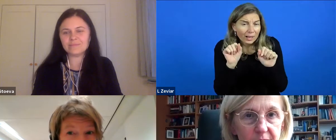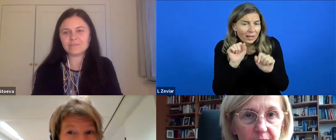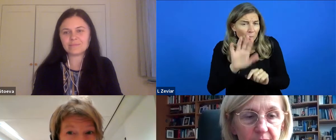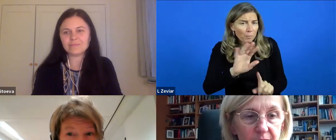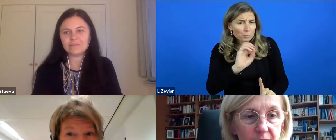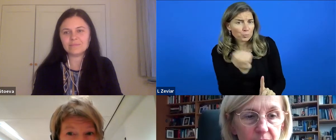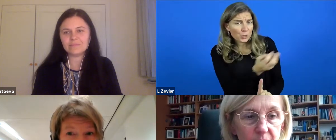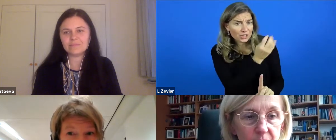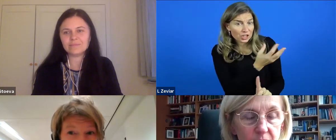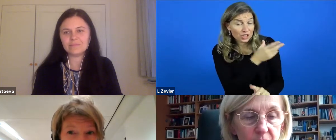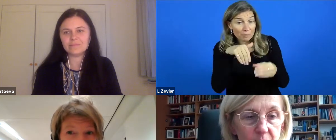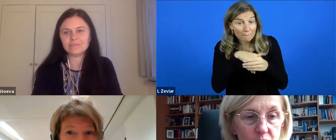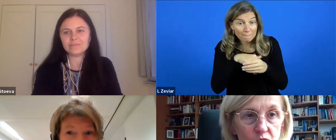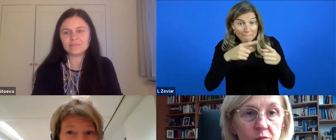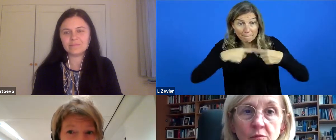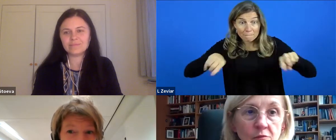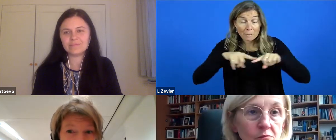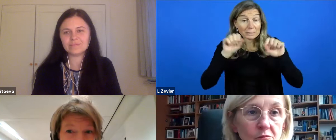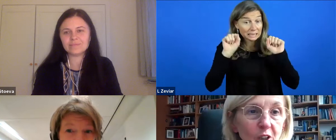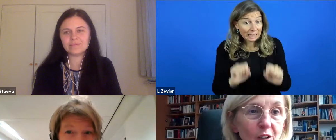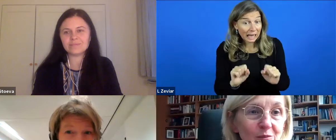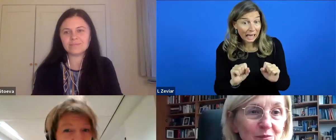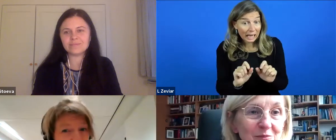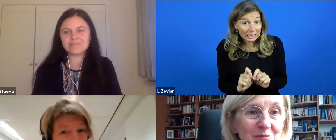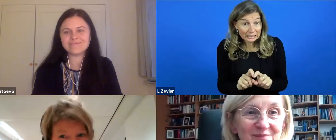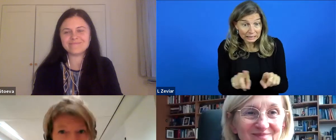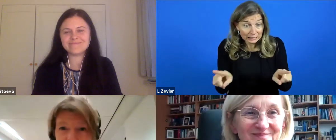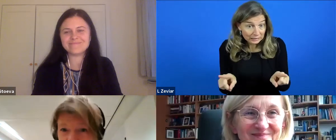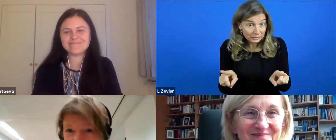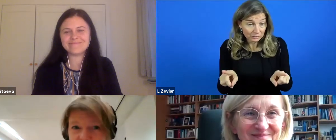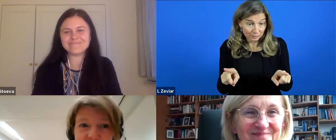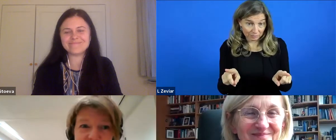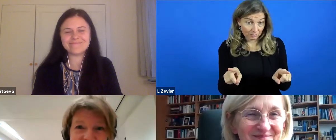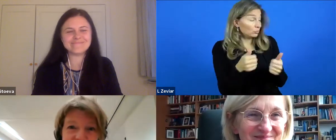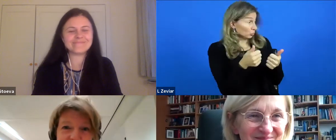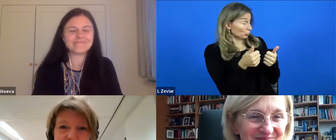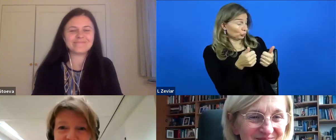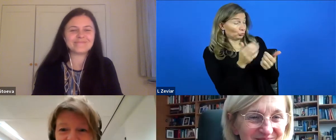with our members in our members' area? Yes? Alright. Excellent. Thank you very much.